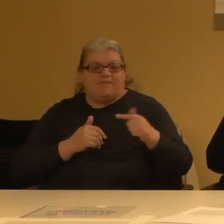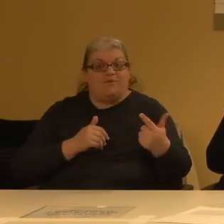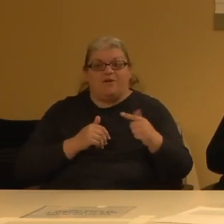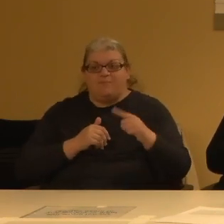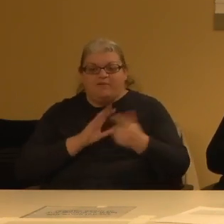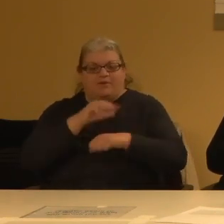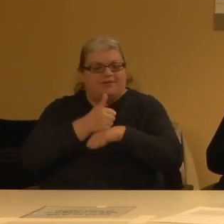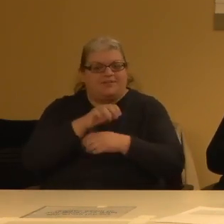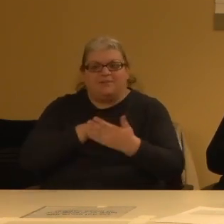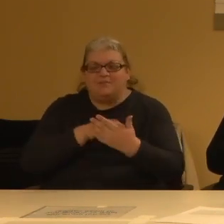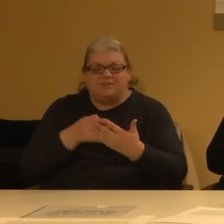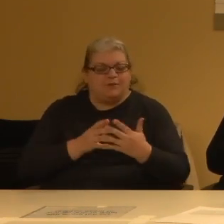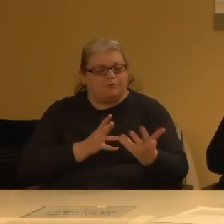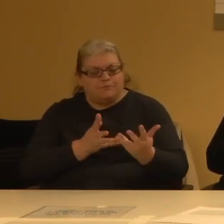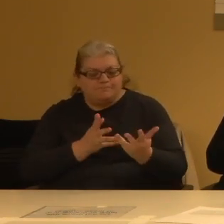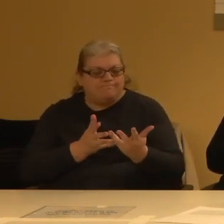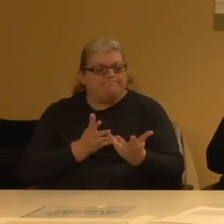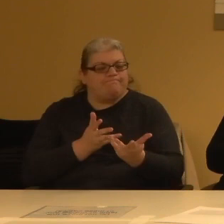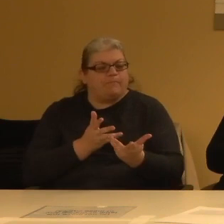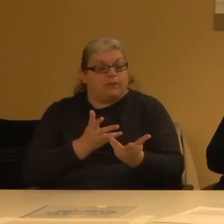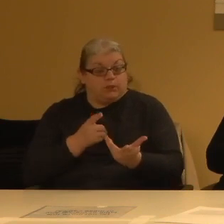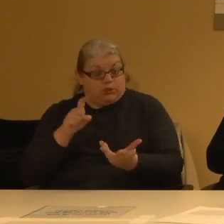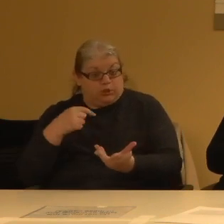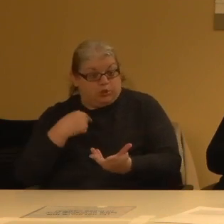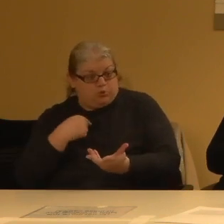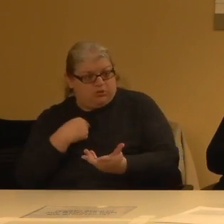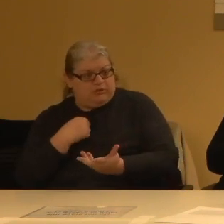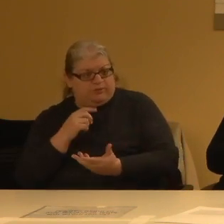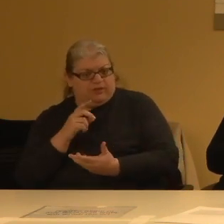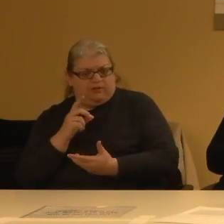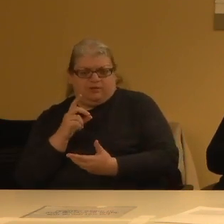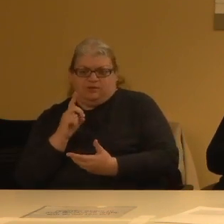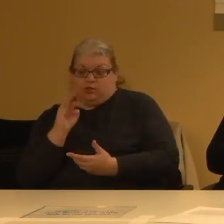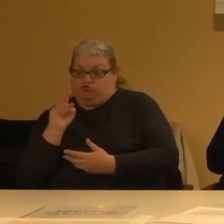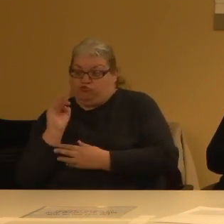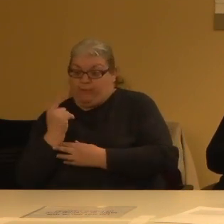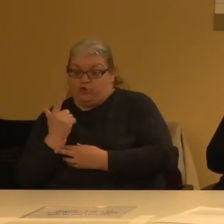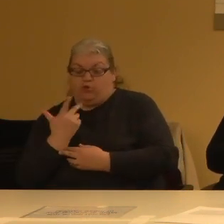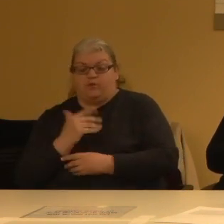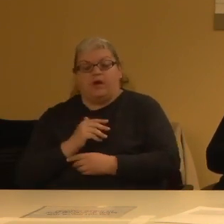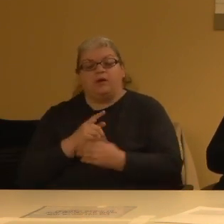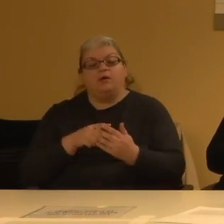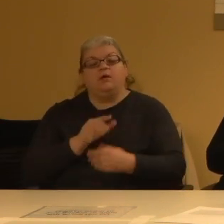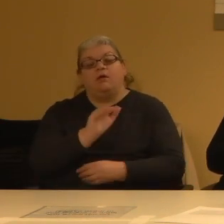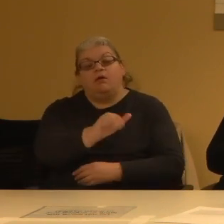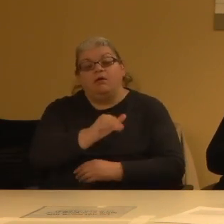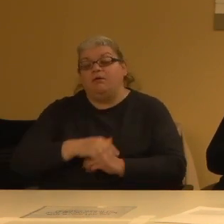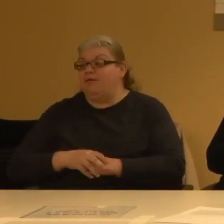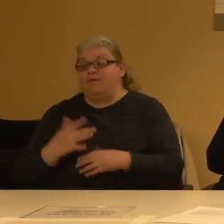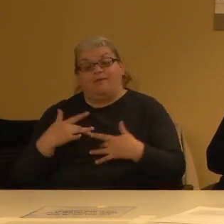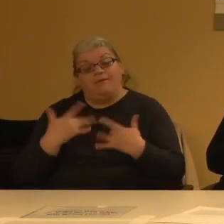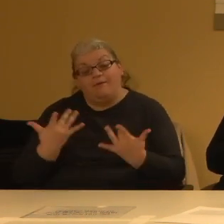saying, "Okay, do you need me to be that dramaturge that like checks in on you every once in a while to be like, 'Hey, how those rewrites going?'